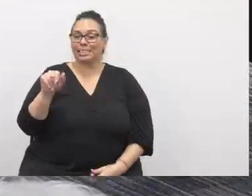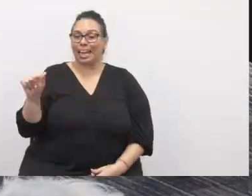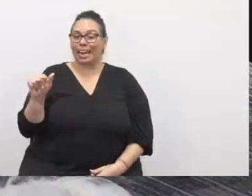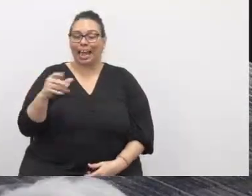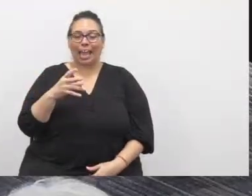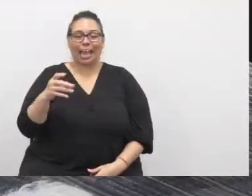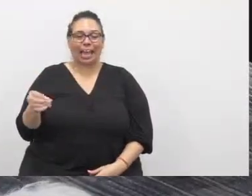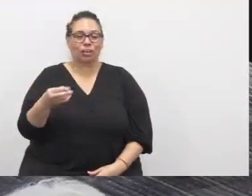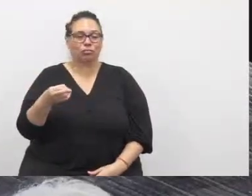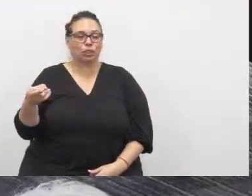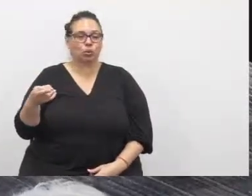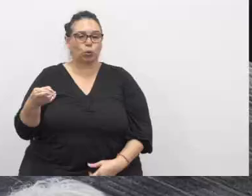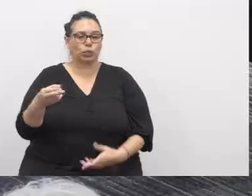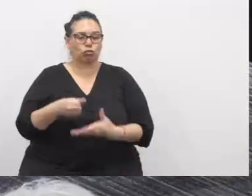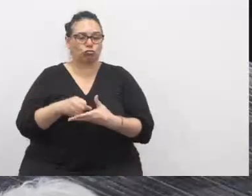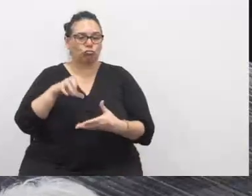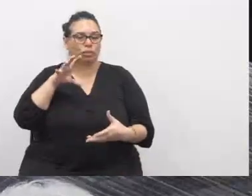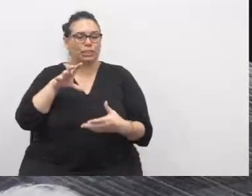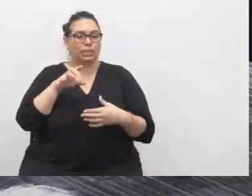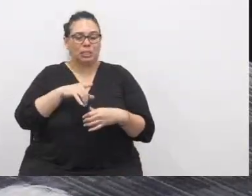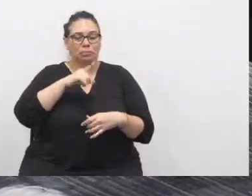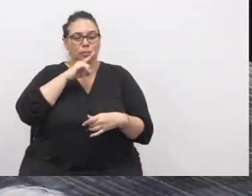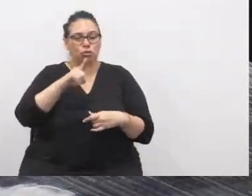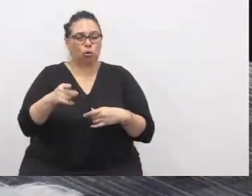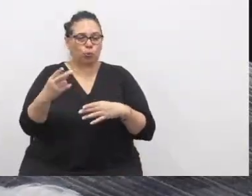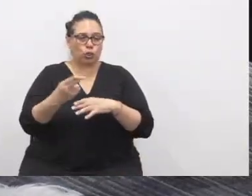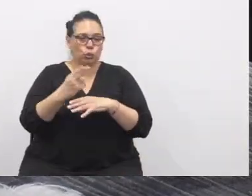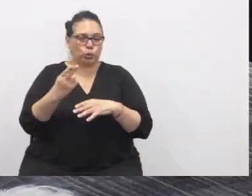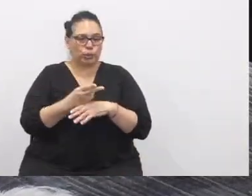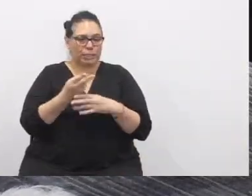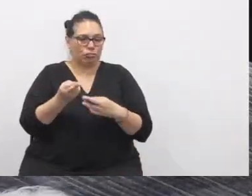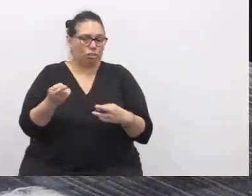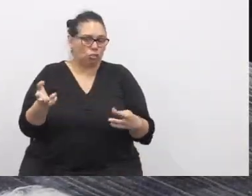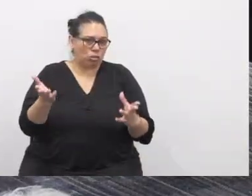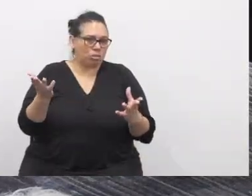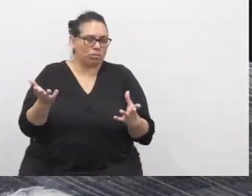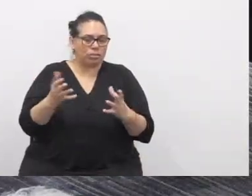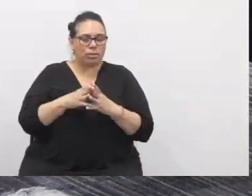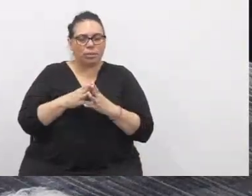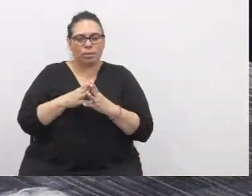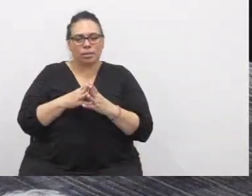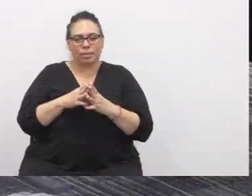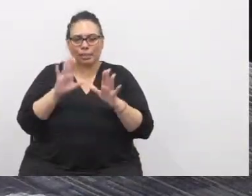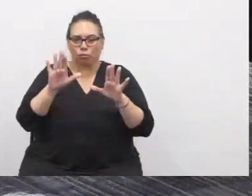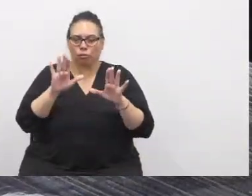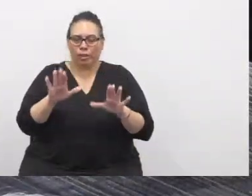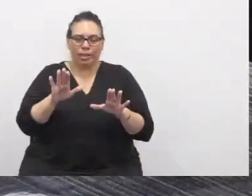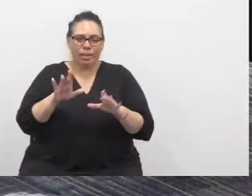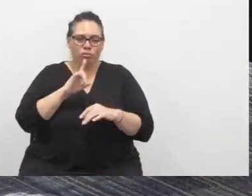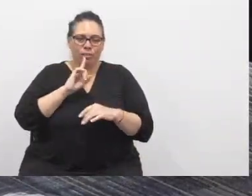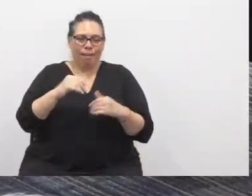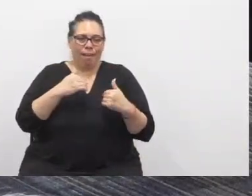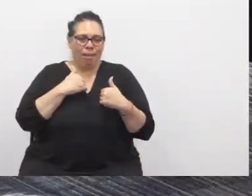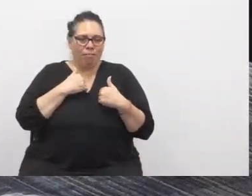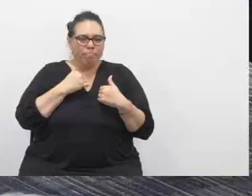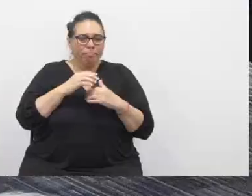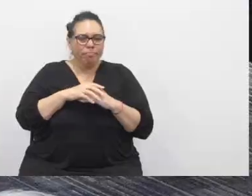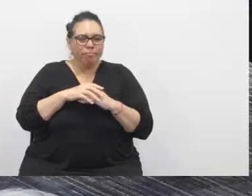And so just making sure that we are utilizing those resources in a way. But it's great to really have them. So like if, you know, you need,